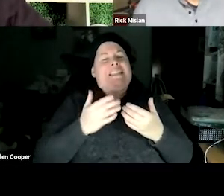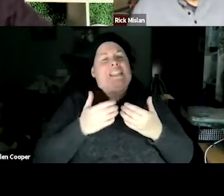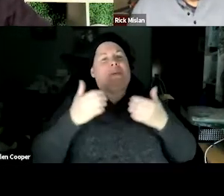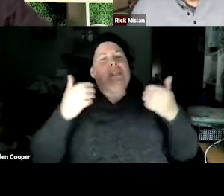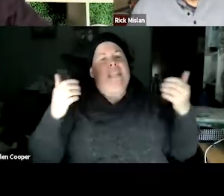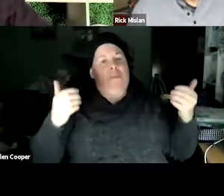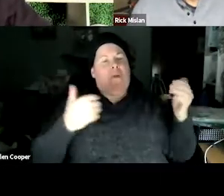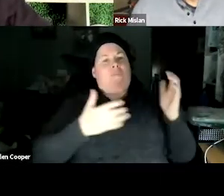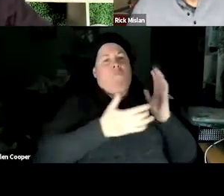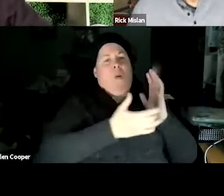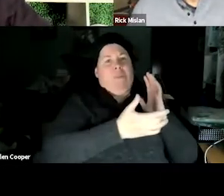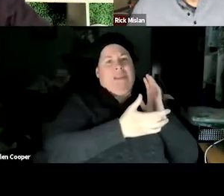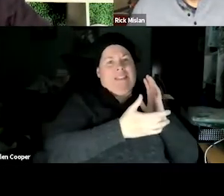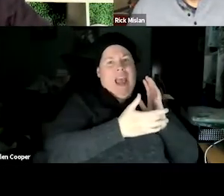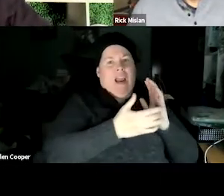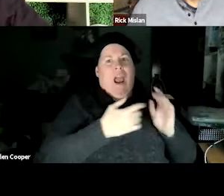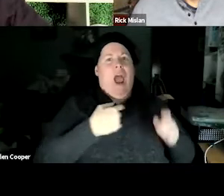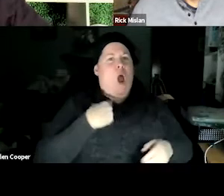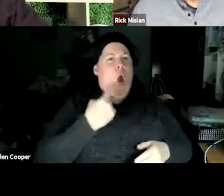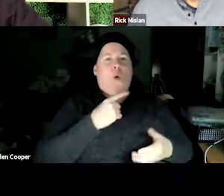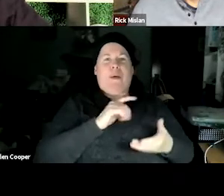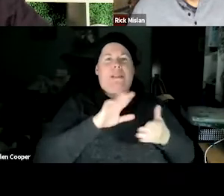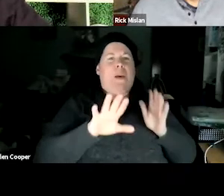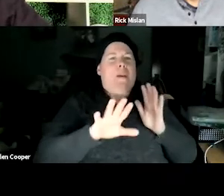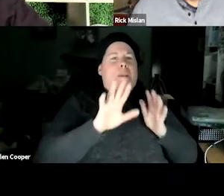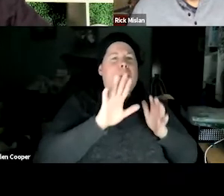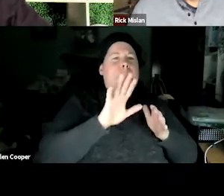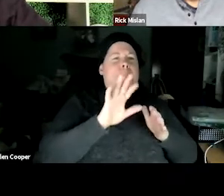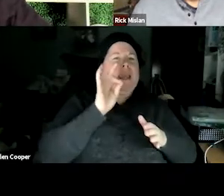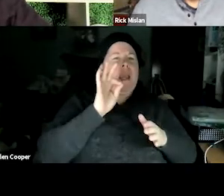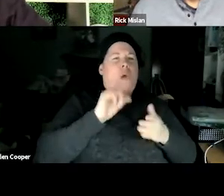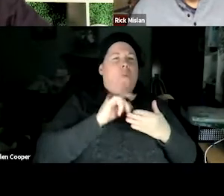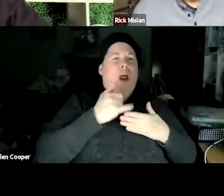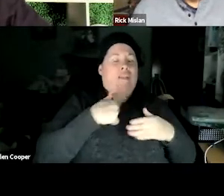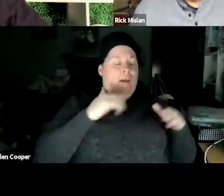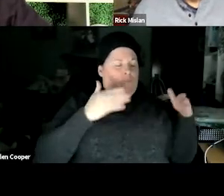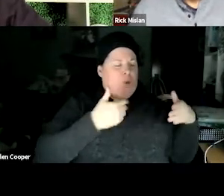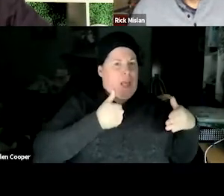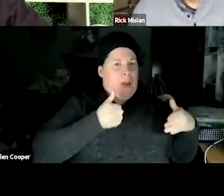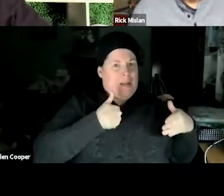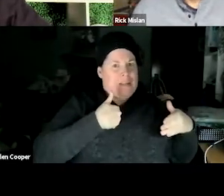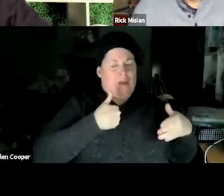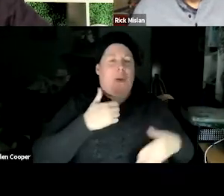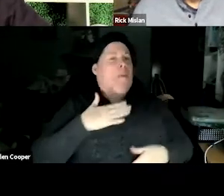I always pick a pet project or two that I do myself and drives my staff nuts. Doesn't matter.